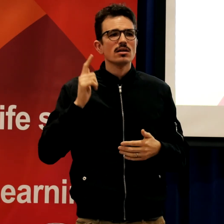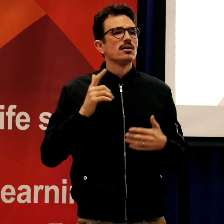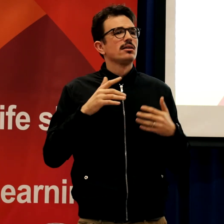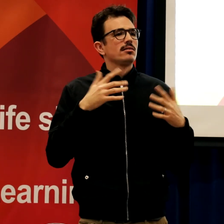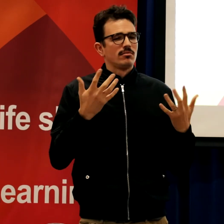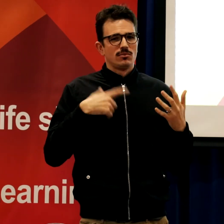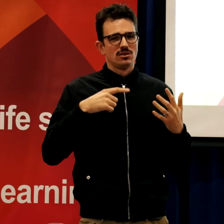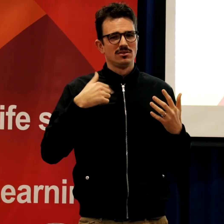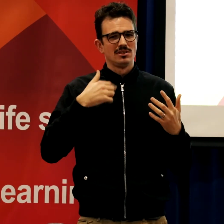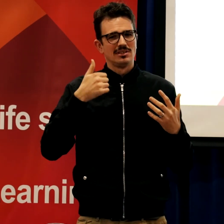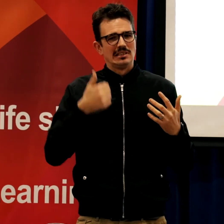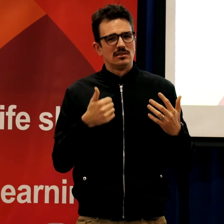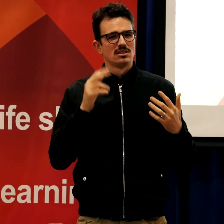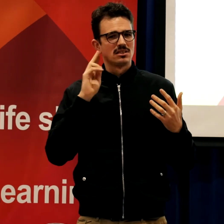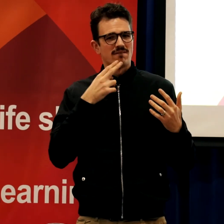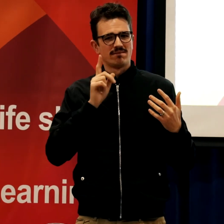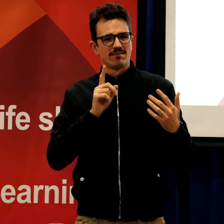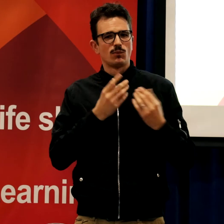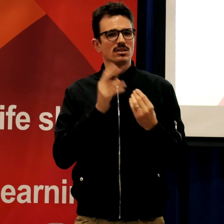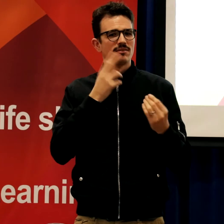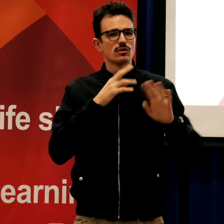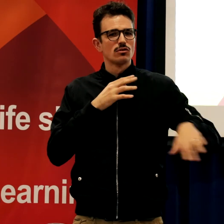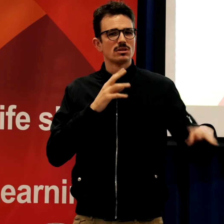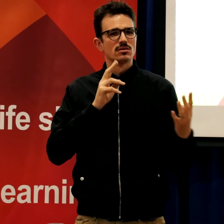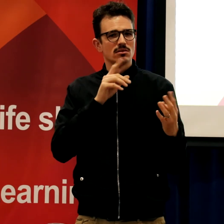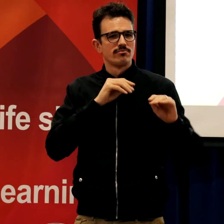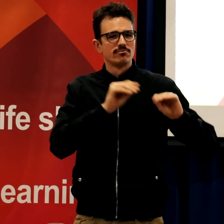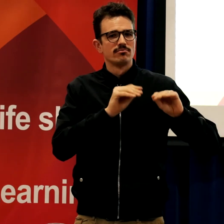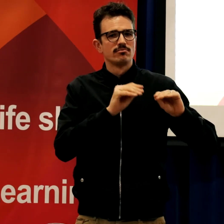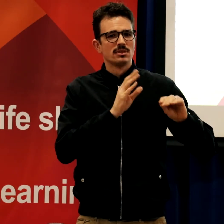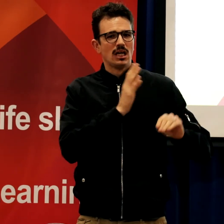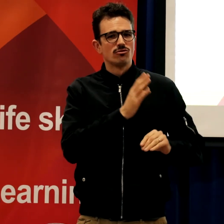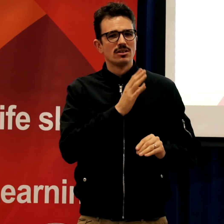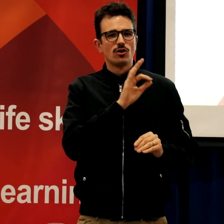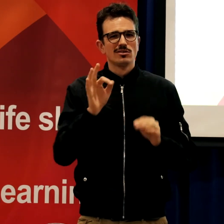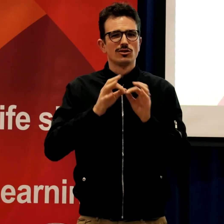I’m now a swimming teacher, a qualified swimming teacher, and I have six Deaf children that I teach how to swim,